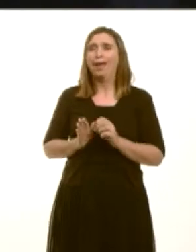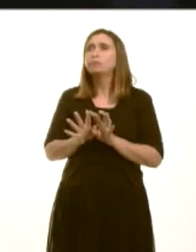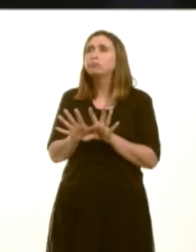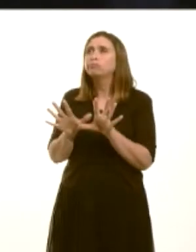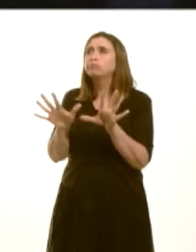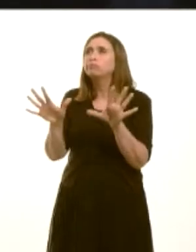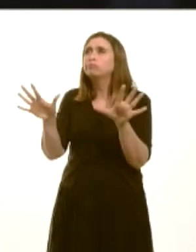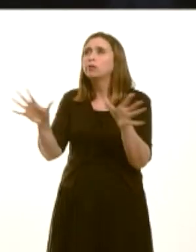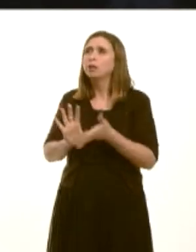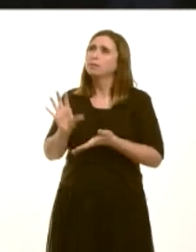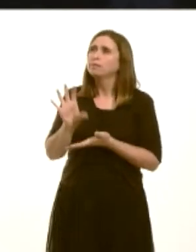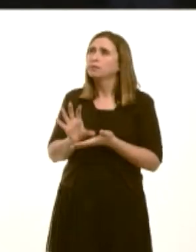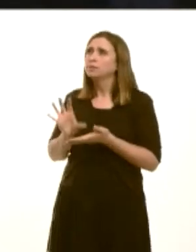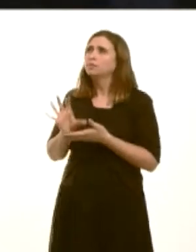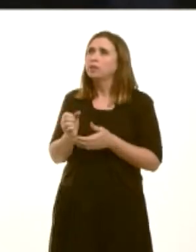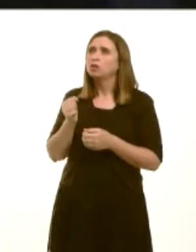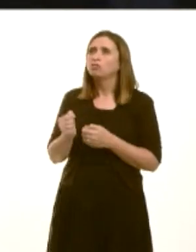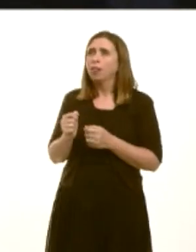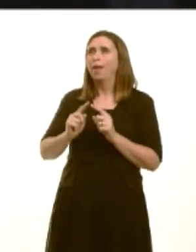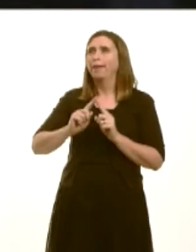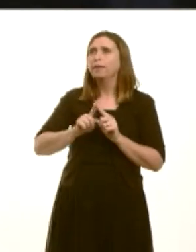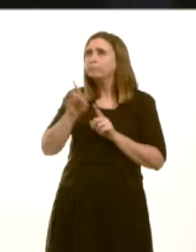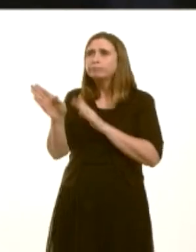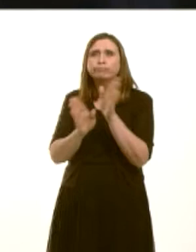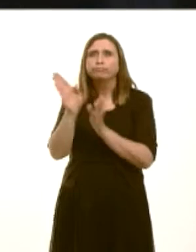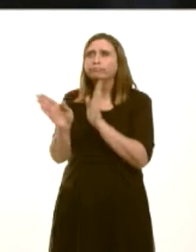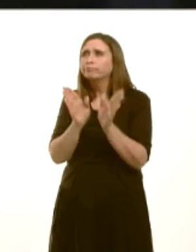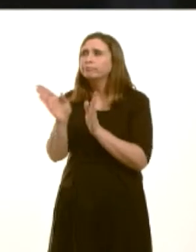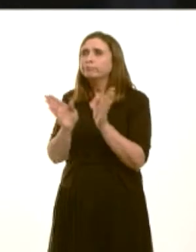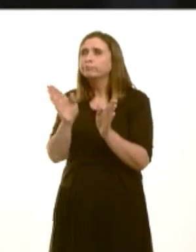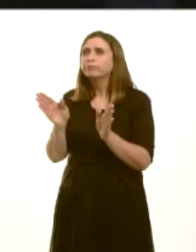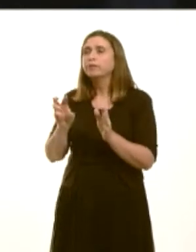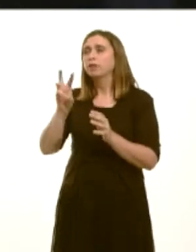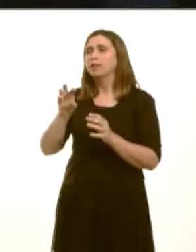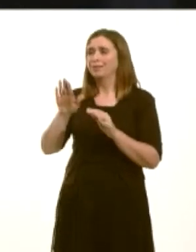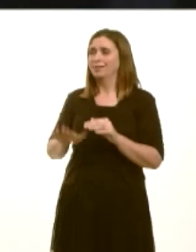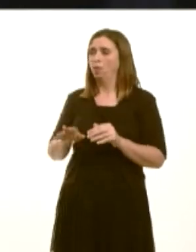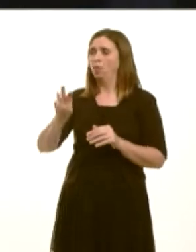and the cross-governmental agreement on the south Wales Valleys lines. Iíve asked you